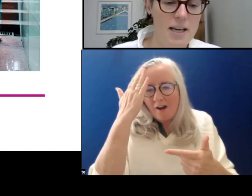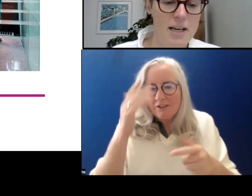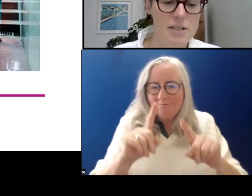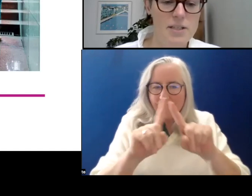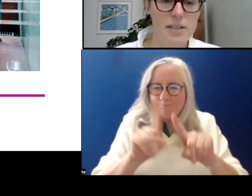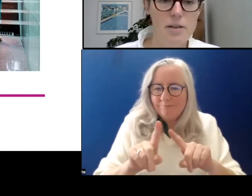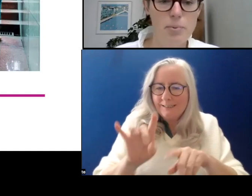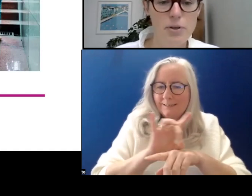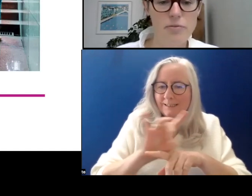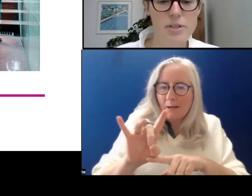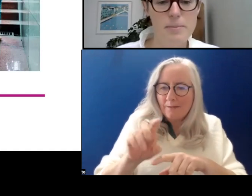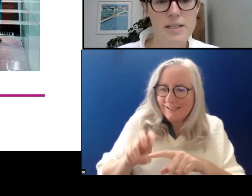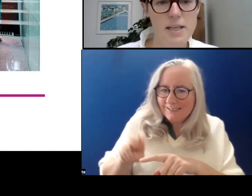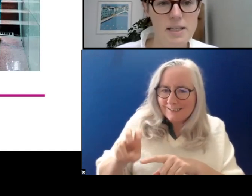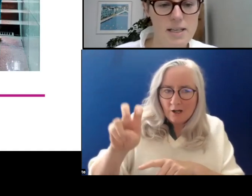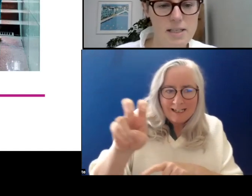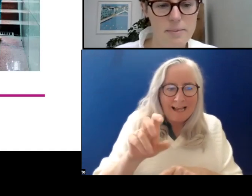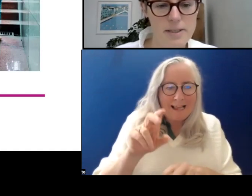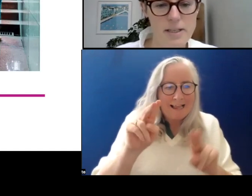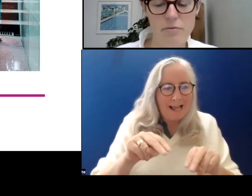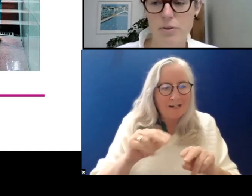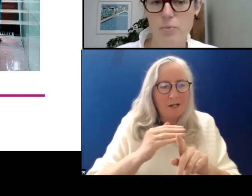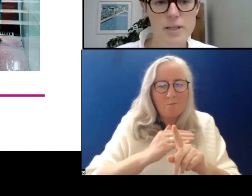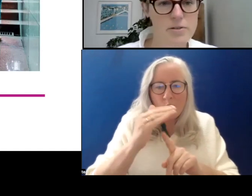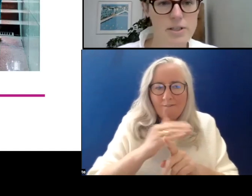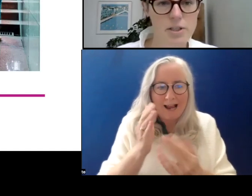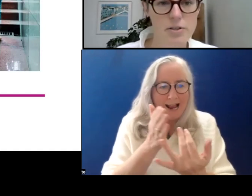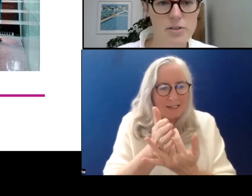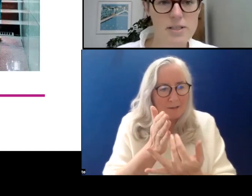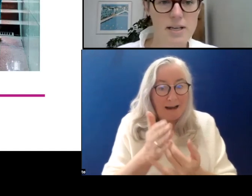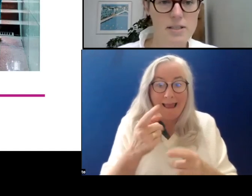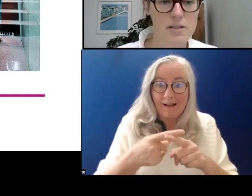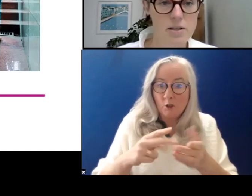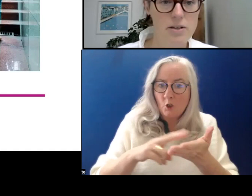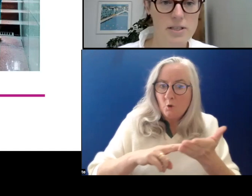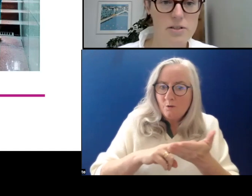that can improve usability and accessibility for the widest range of users and as designers that's